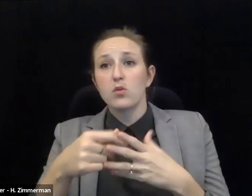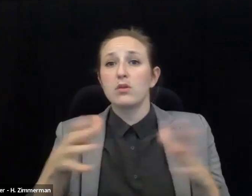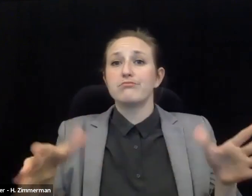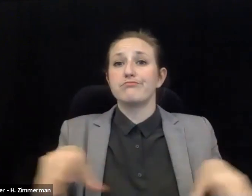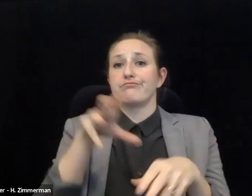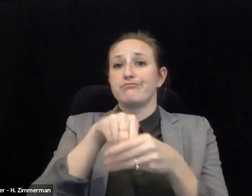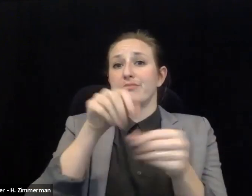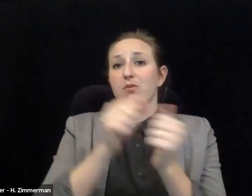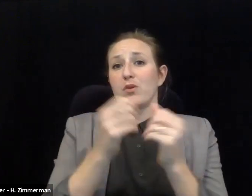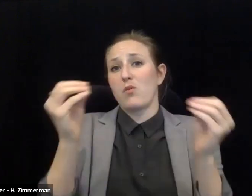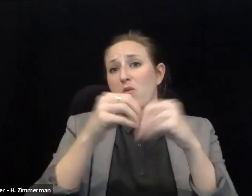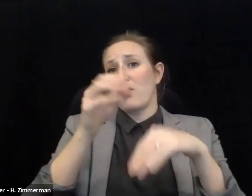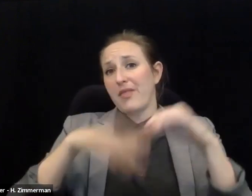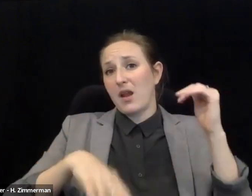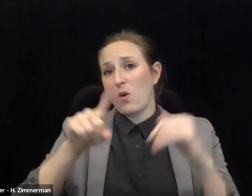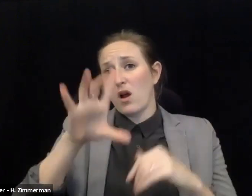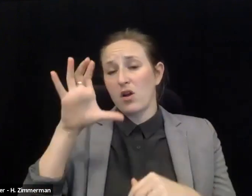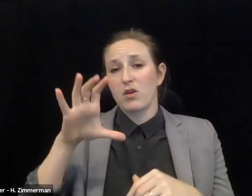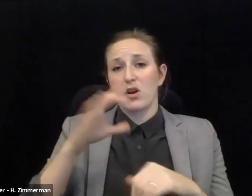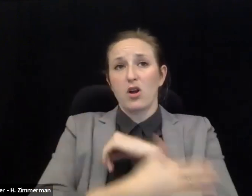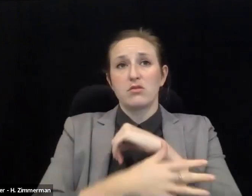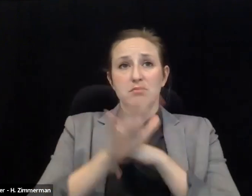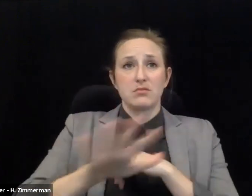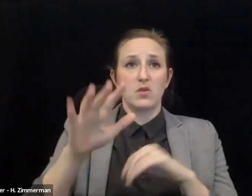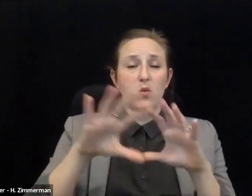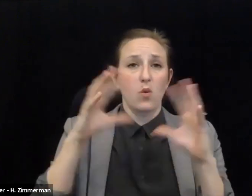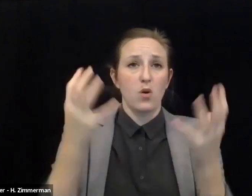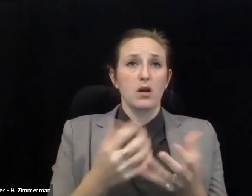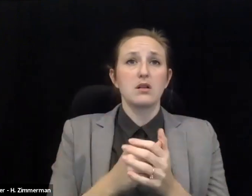and I primarily work in our leadership practice; which cultivates leaders